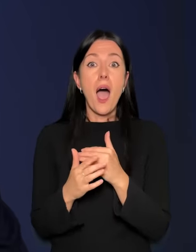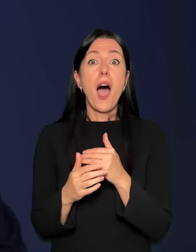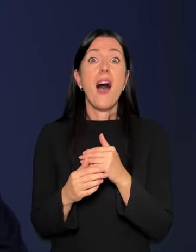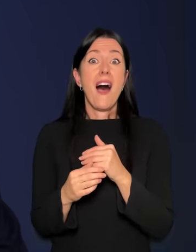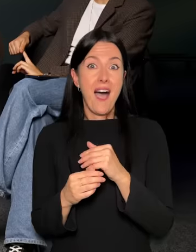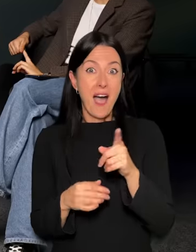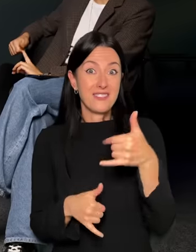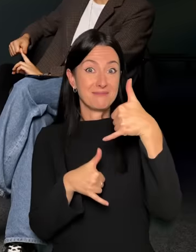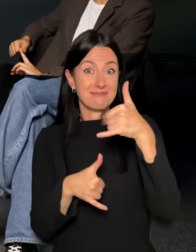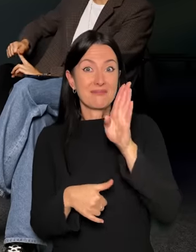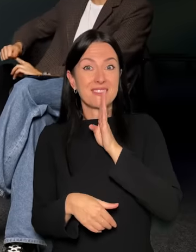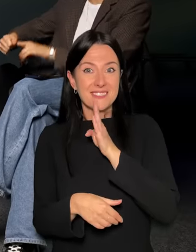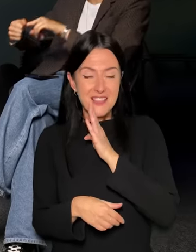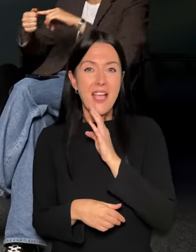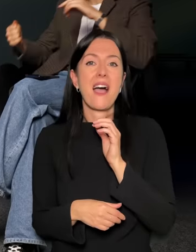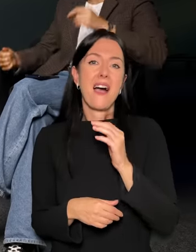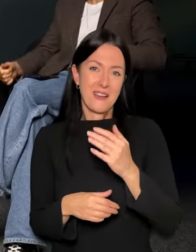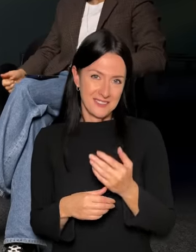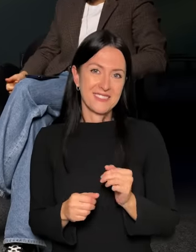So you can wear high heels then.